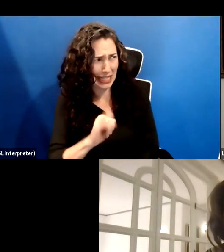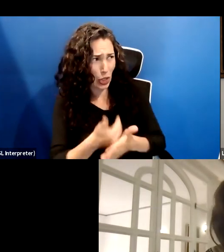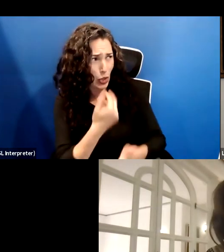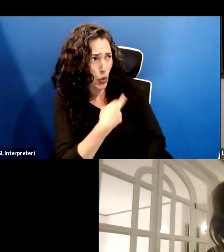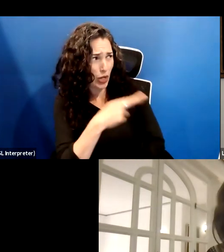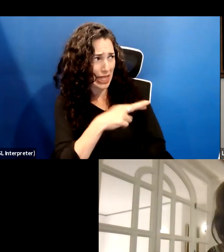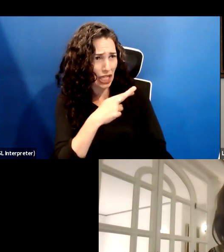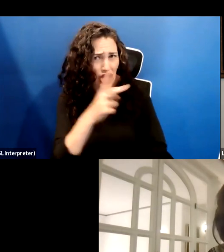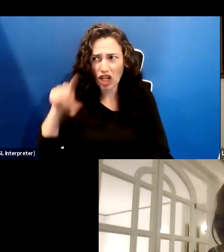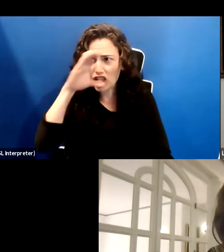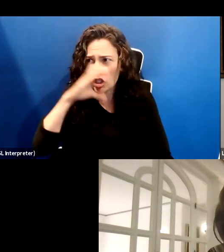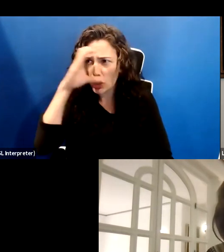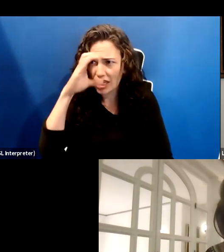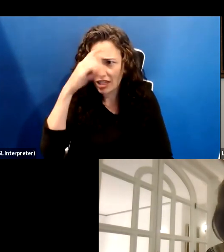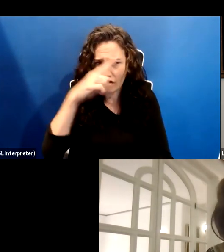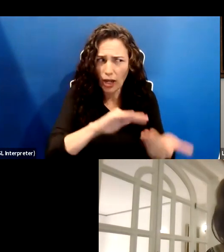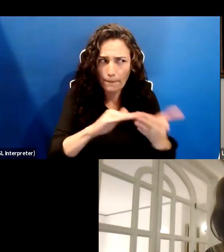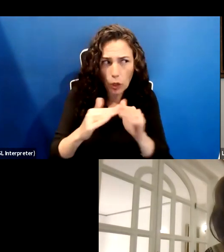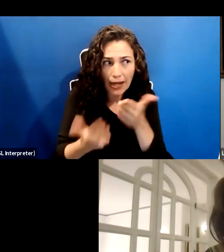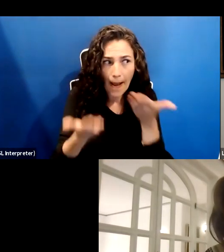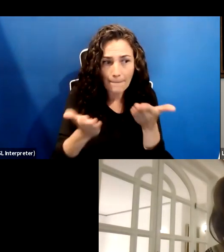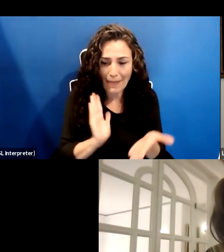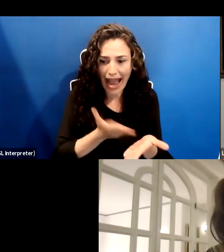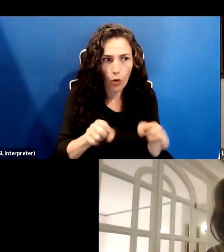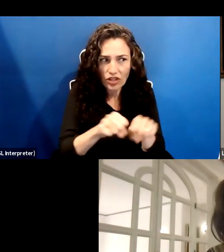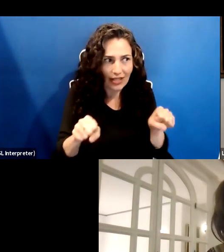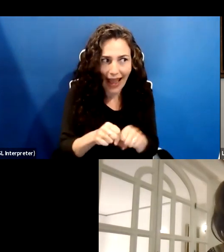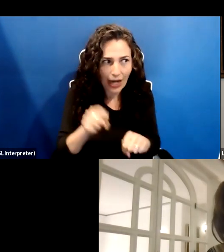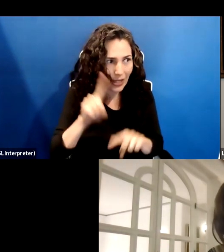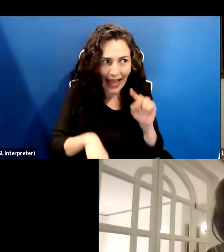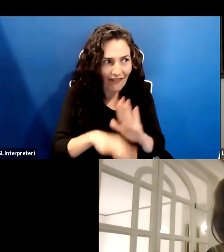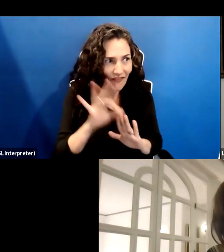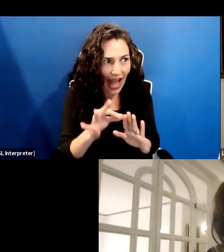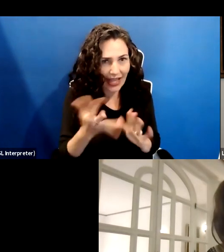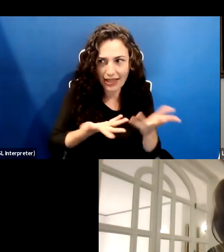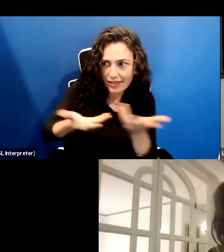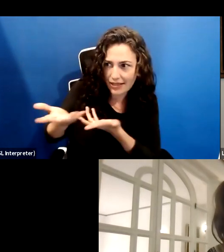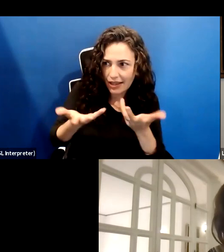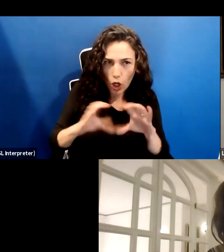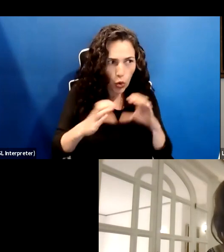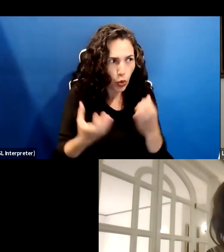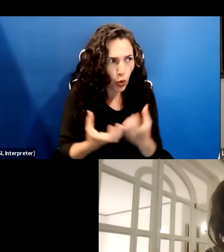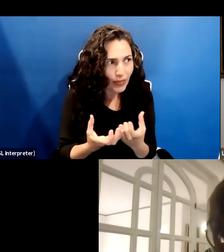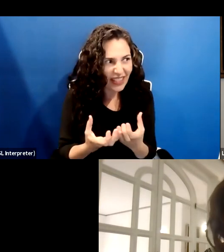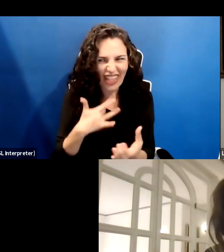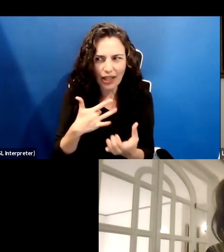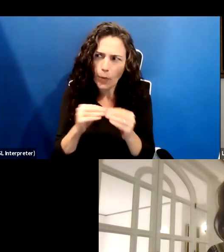and what are we not finding in our society today, which is making these kinds of groups, so attractive to people.